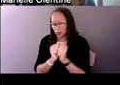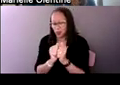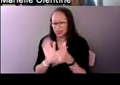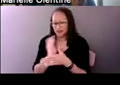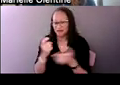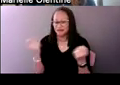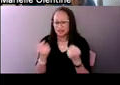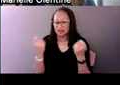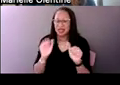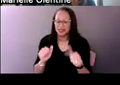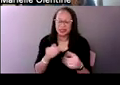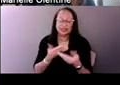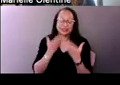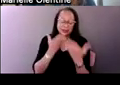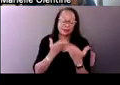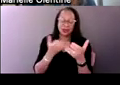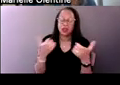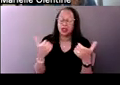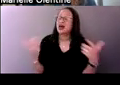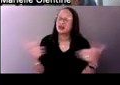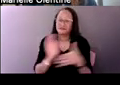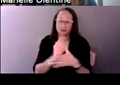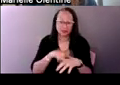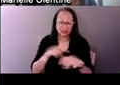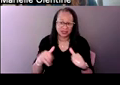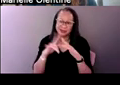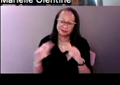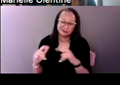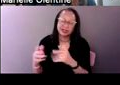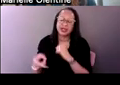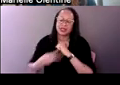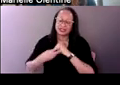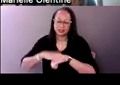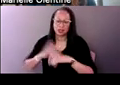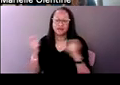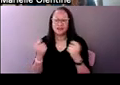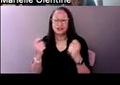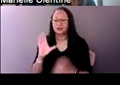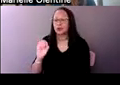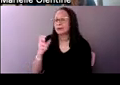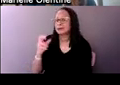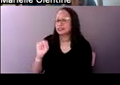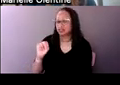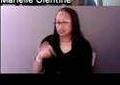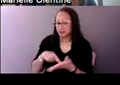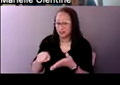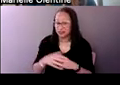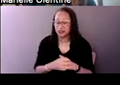that are sales agent who will try to sell your film to a variety of different places. What you gain if you work with a festival or a sales